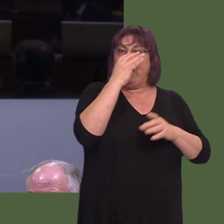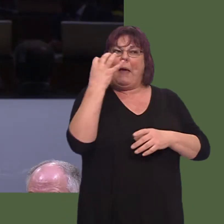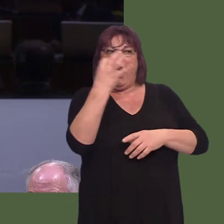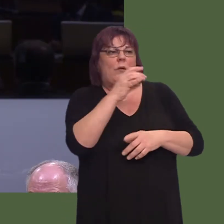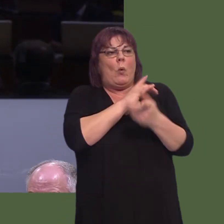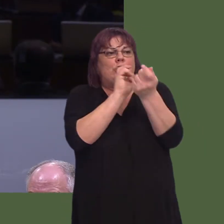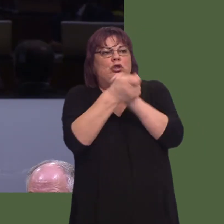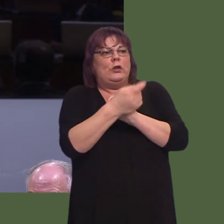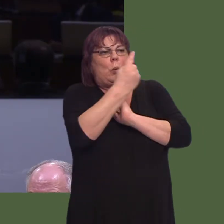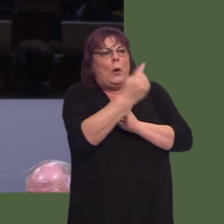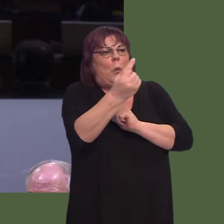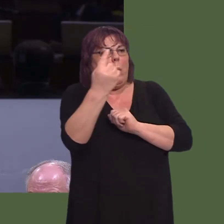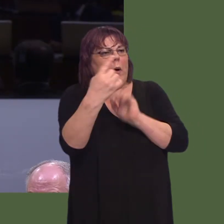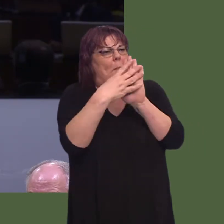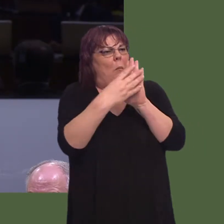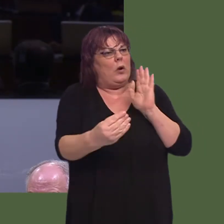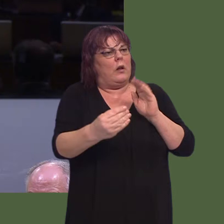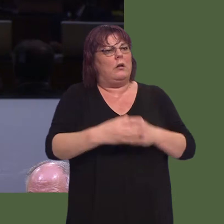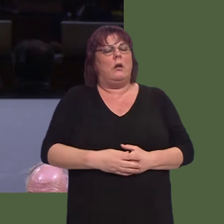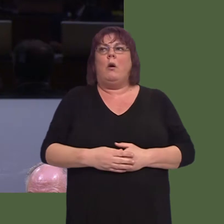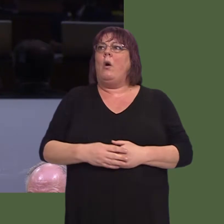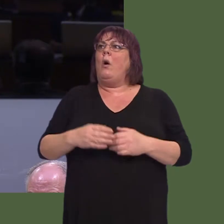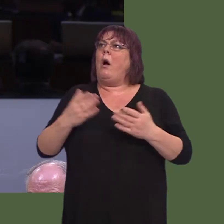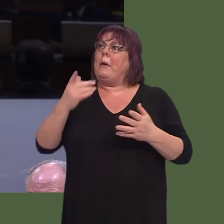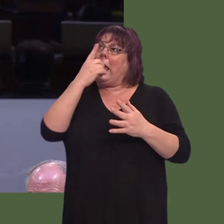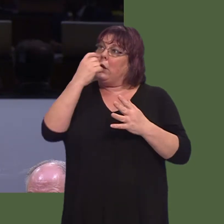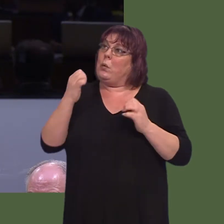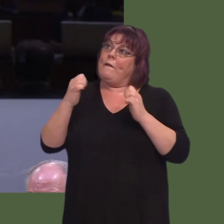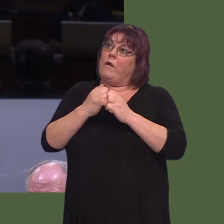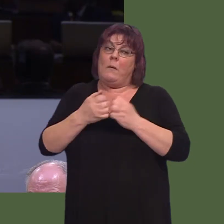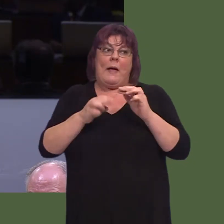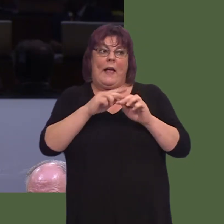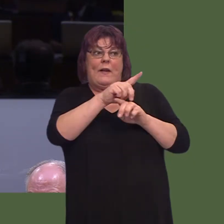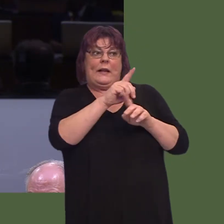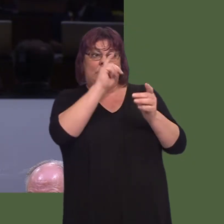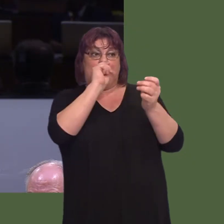Can you give any assurance to my constituents that any change would not be detrimental to them?